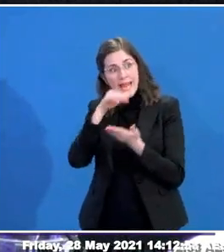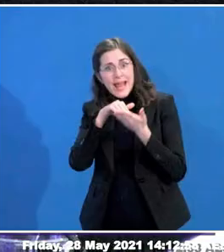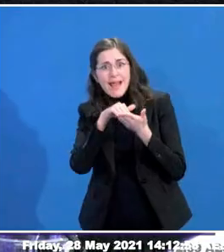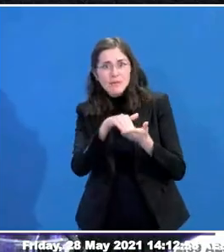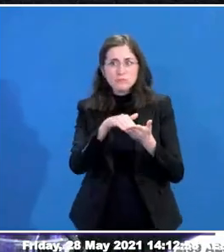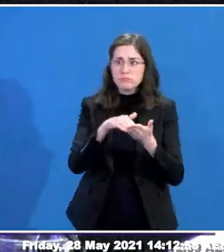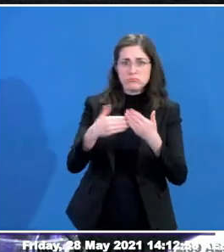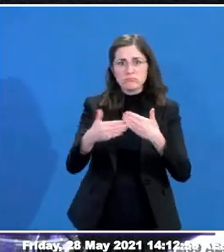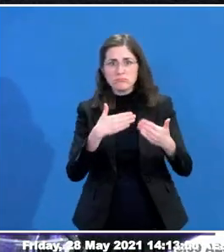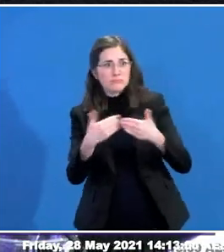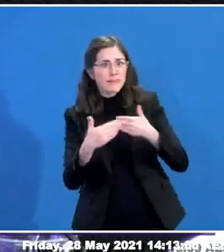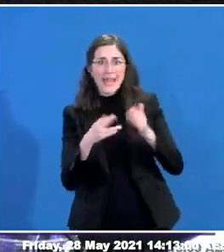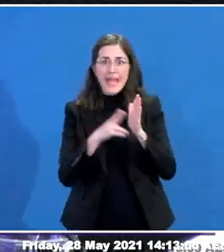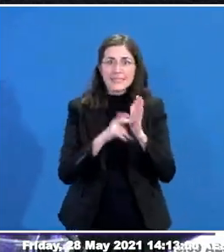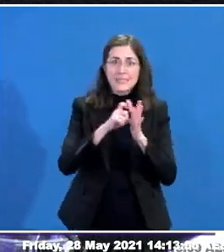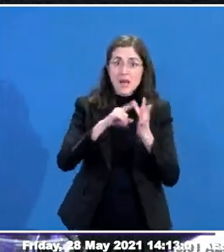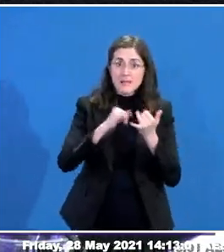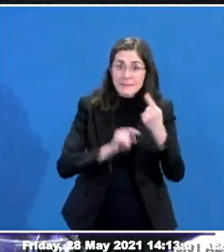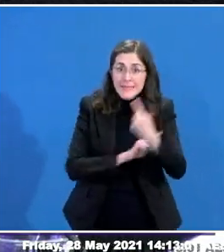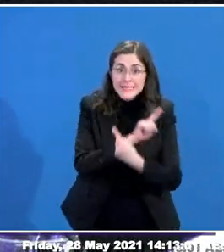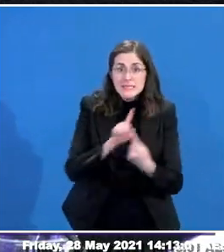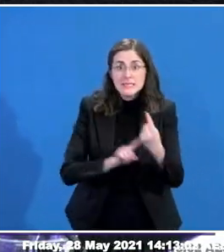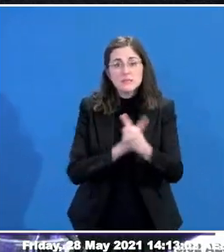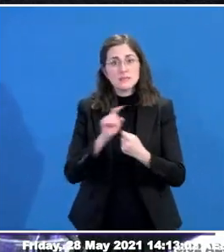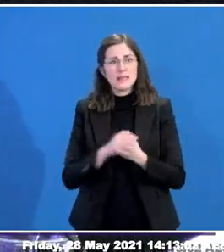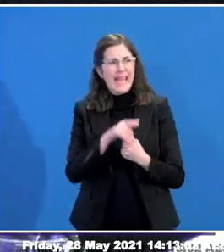with the NDIS, of course they might have dealings outside the NDIS, the